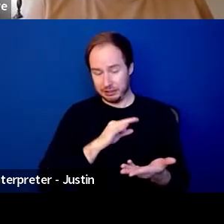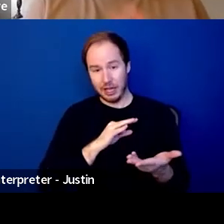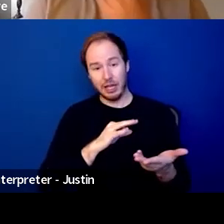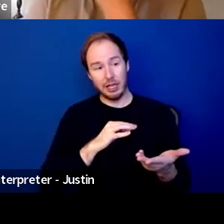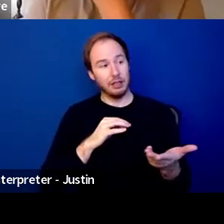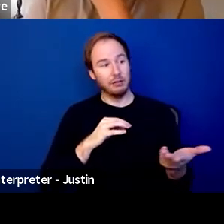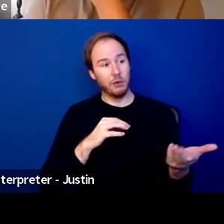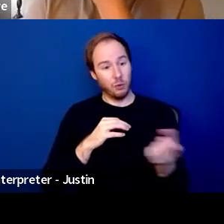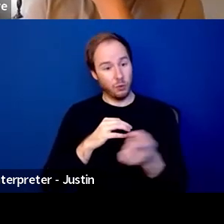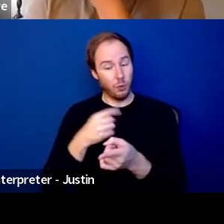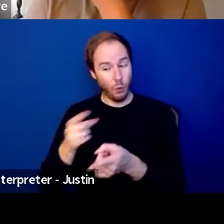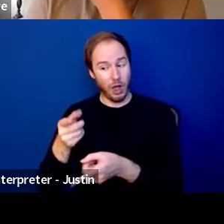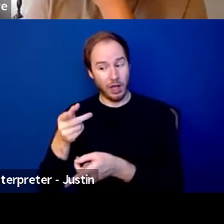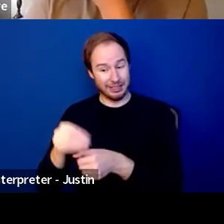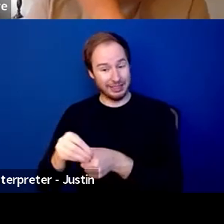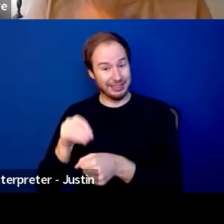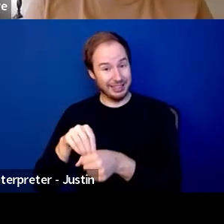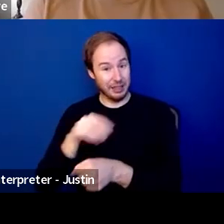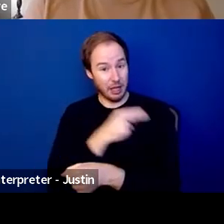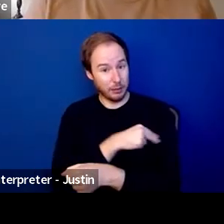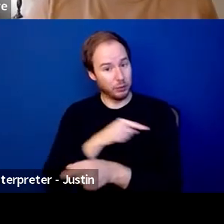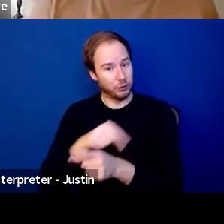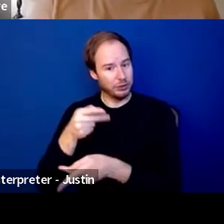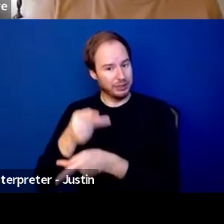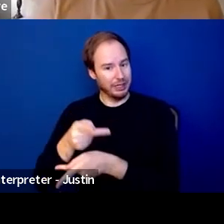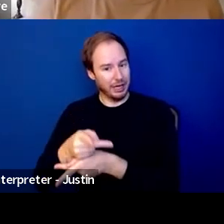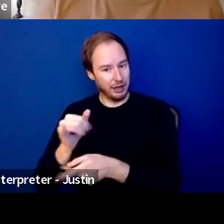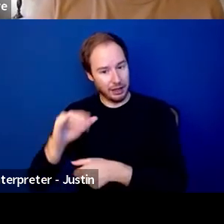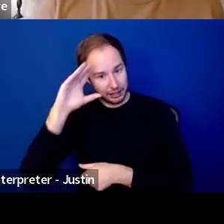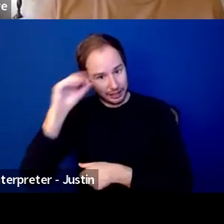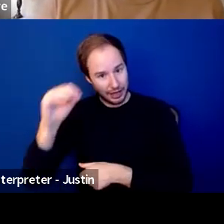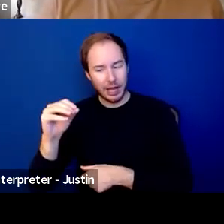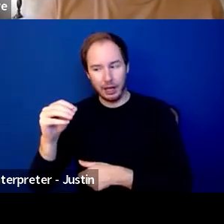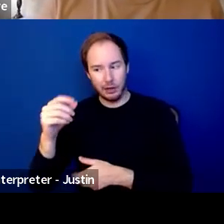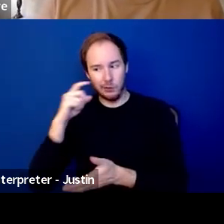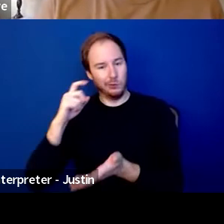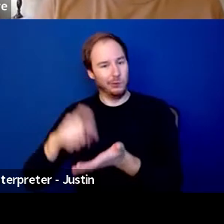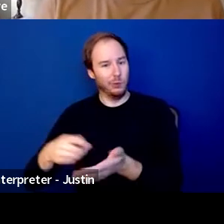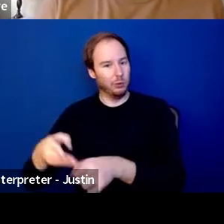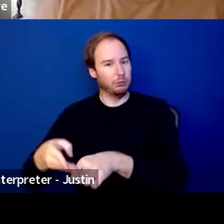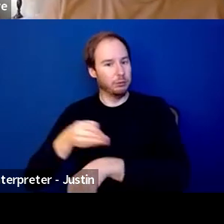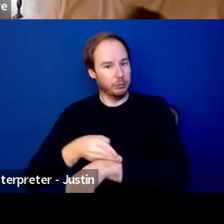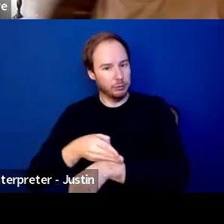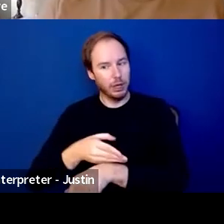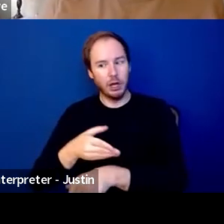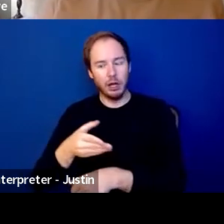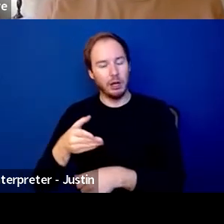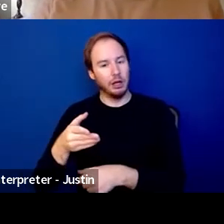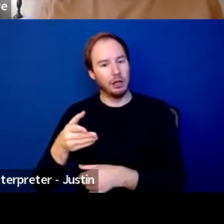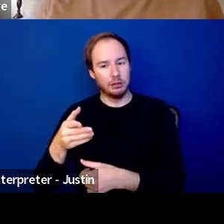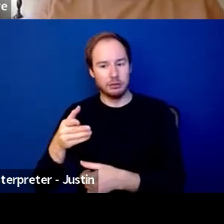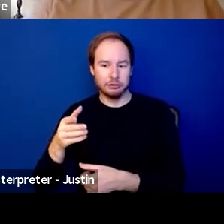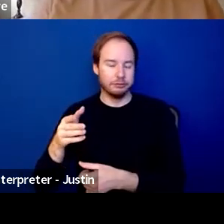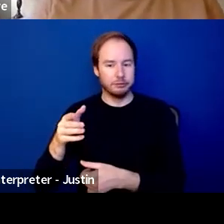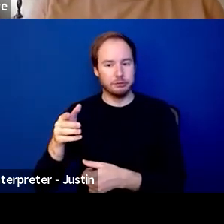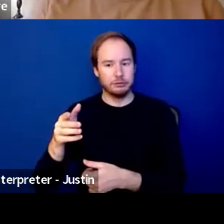in the hospital that this guy is doing so much better now. I wish you could see how wonderful Mr. Smith is doing after three months.